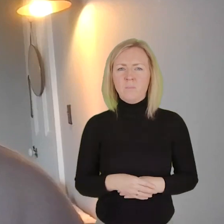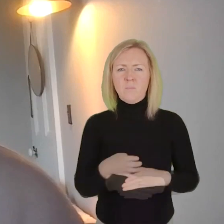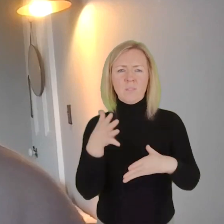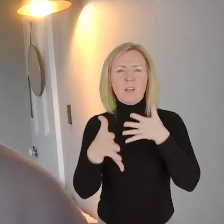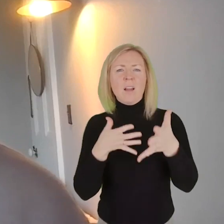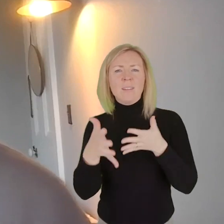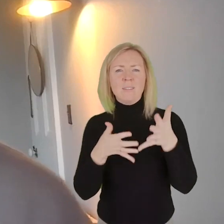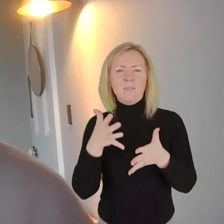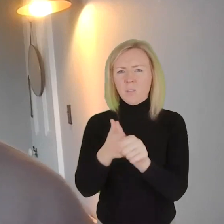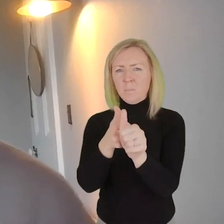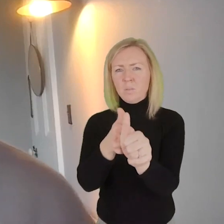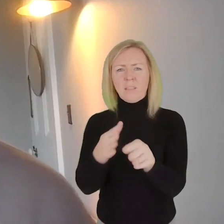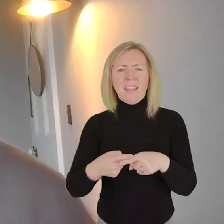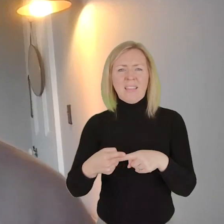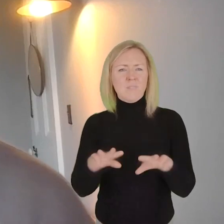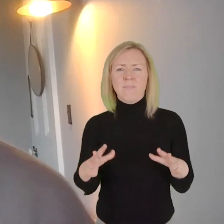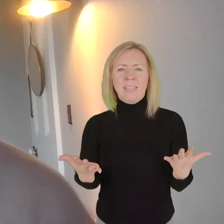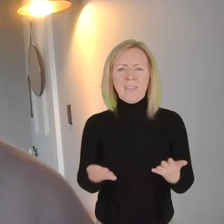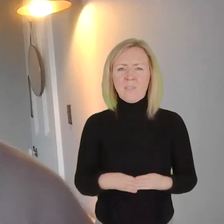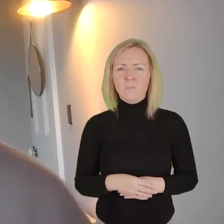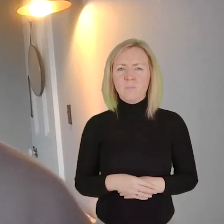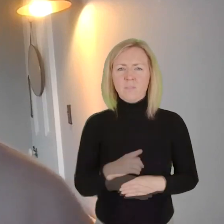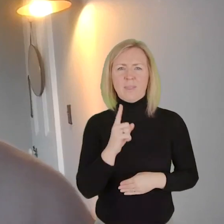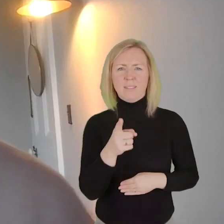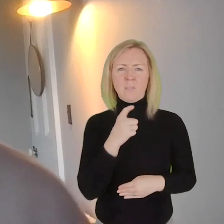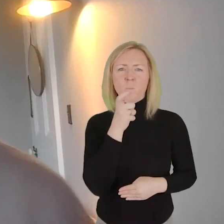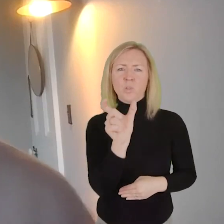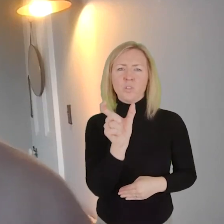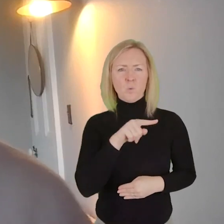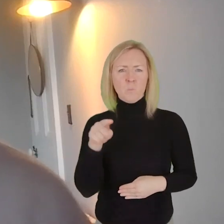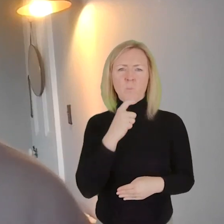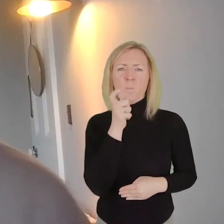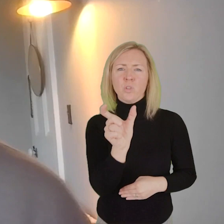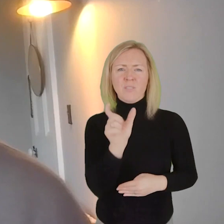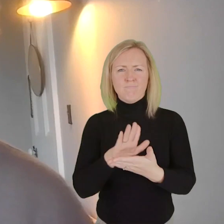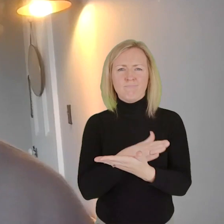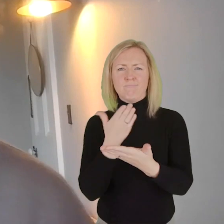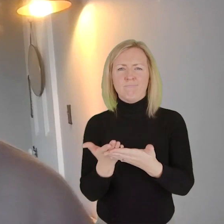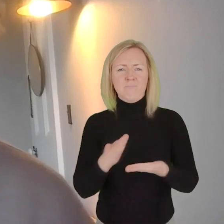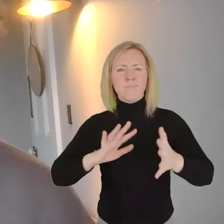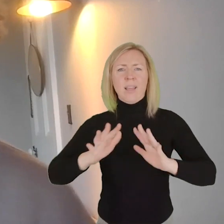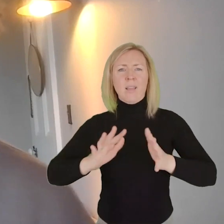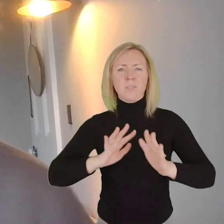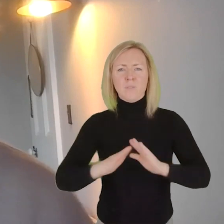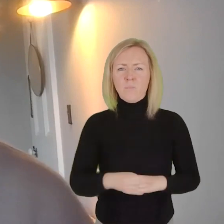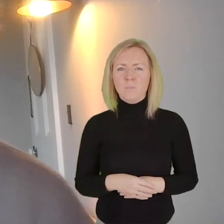So you're moving from something called sign-supported English, that's just a word-for-word translation to actual true sign language.